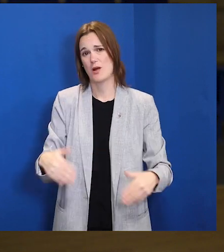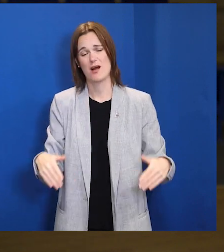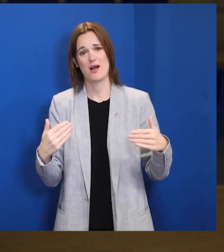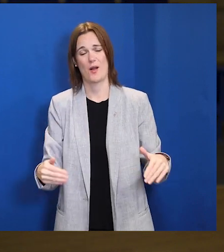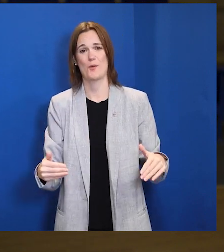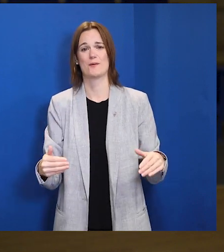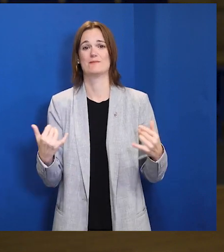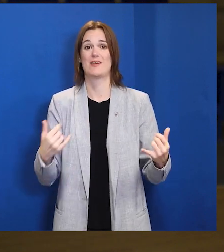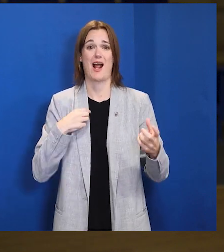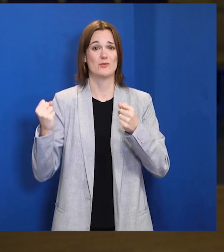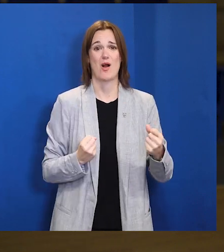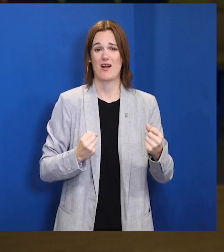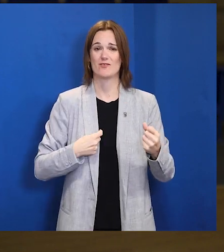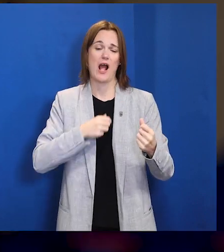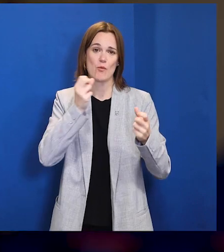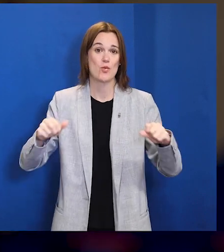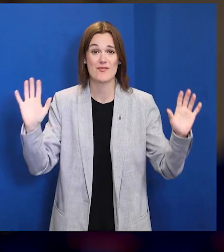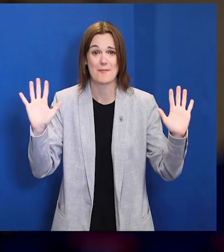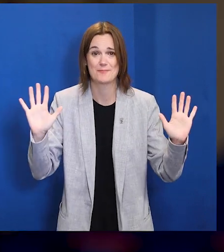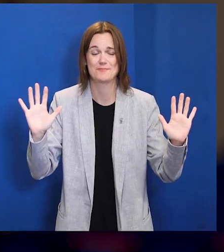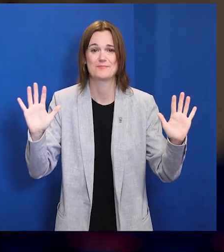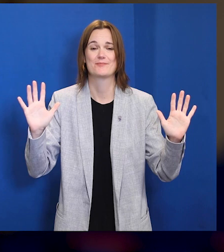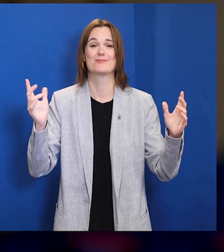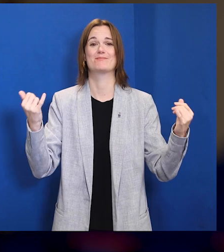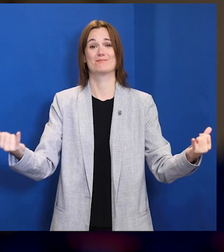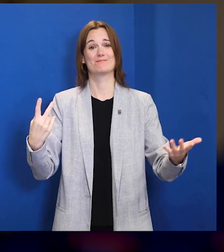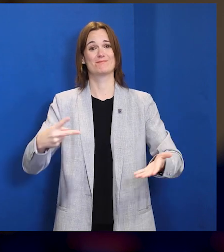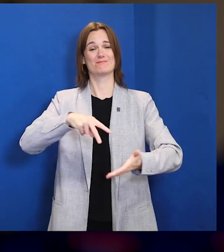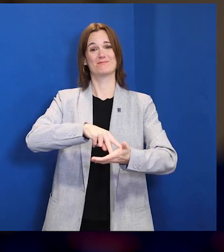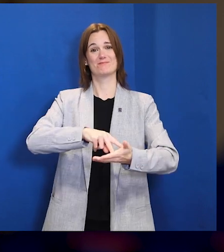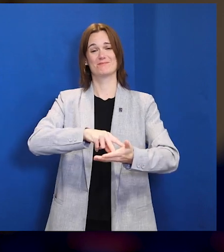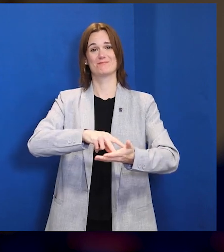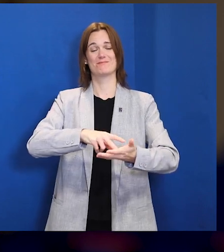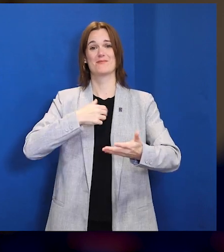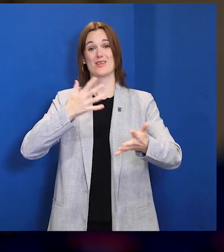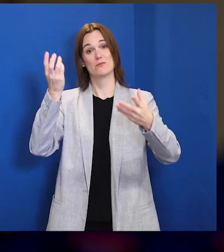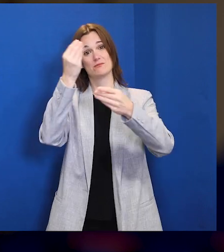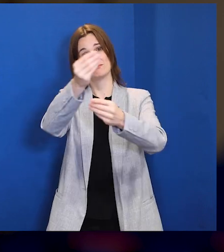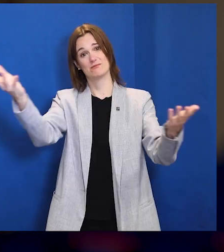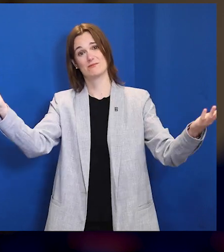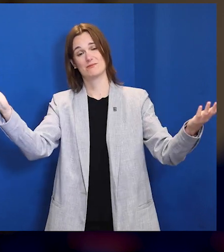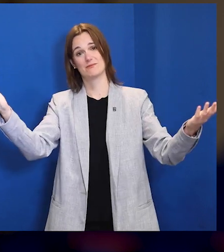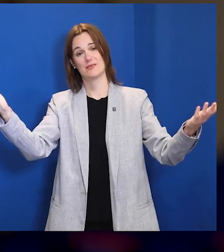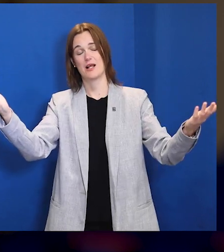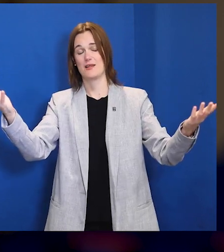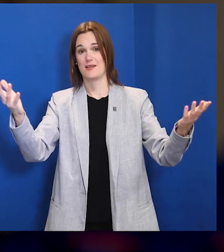Considering all I have gone through, my perseverance gave me the strength to never give up and I stand here in front